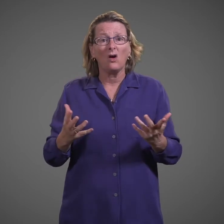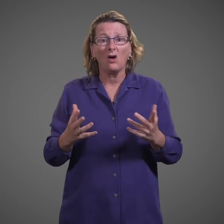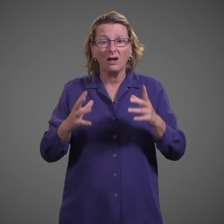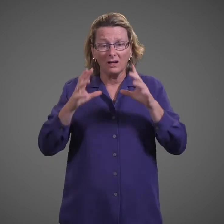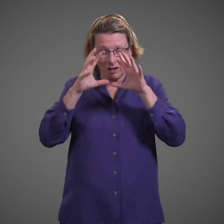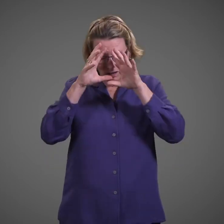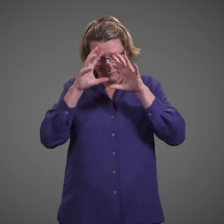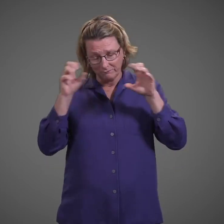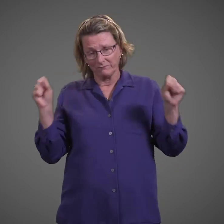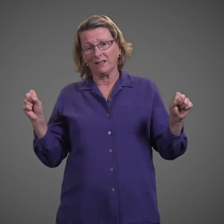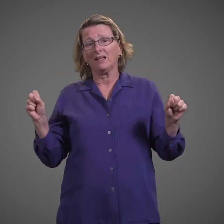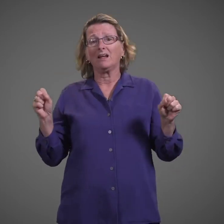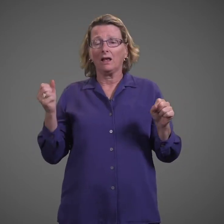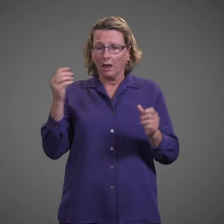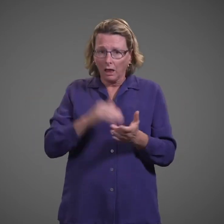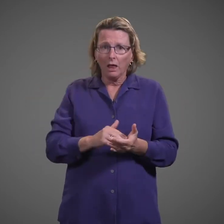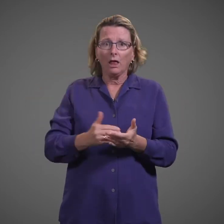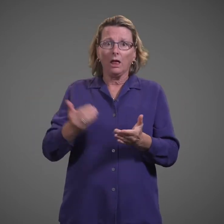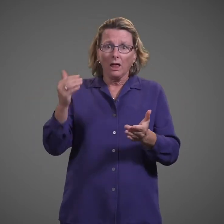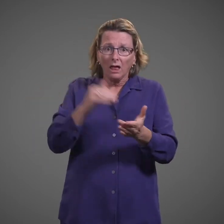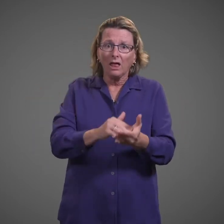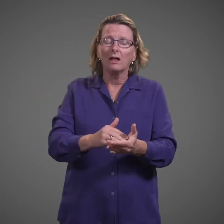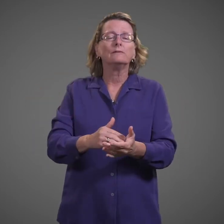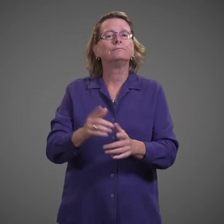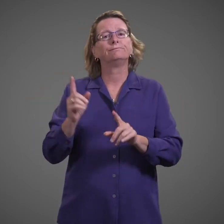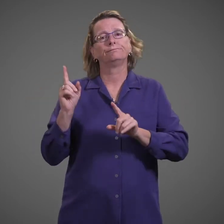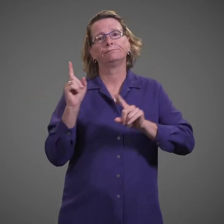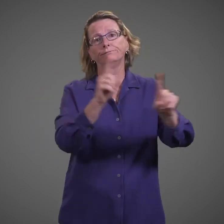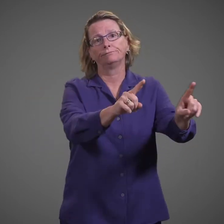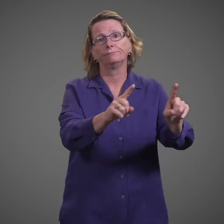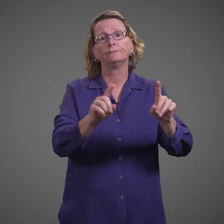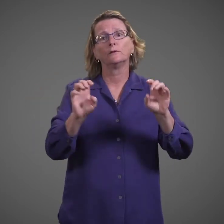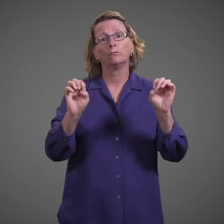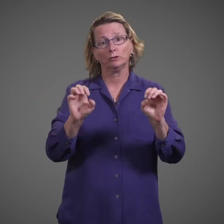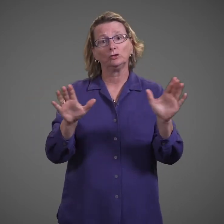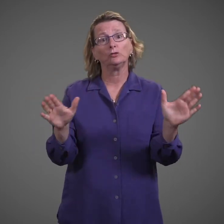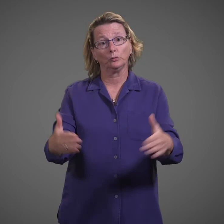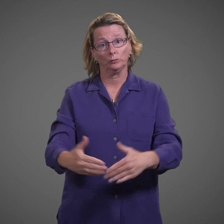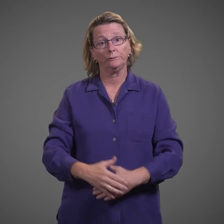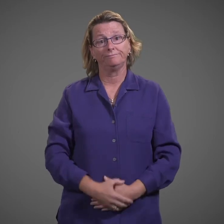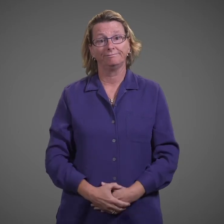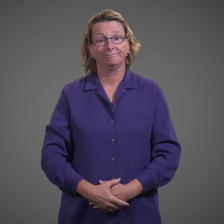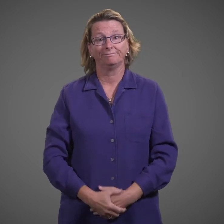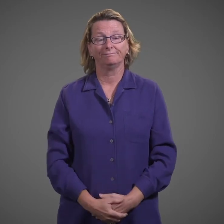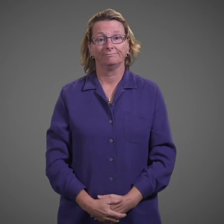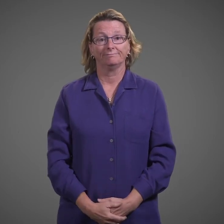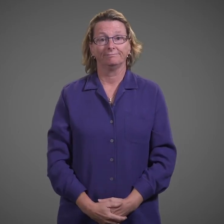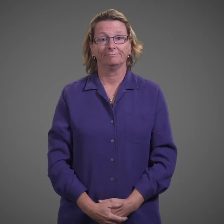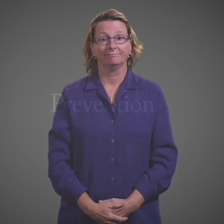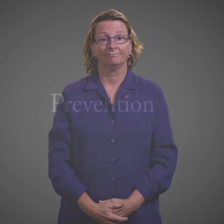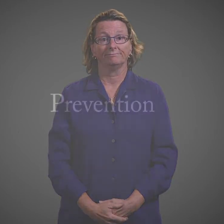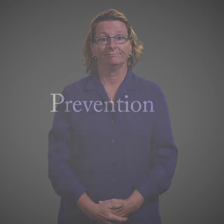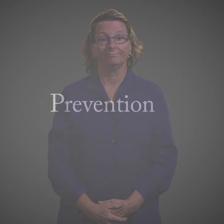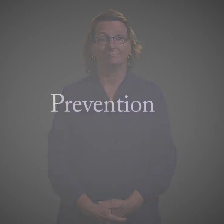If you are fainting/passing out frequently. Any of these would be reasons to go back to the Emergency Room.